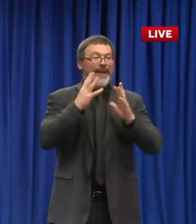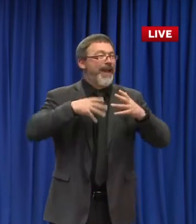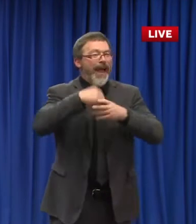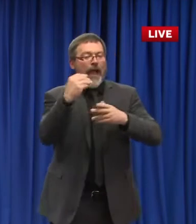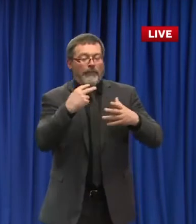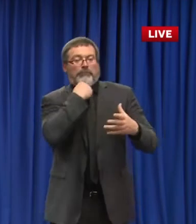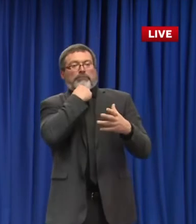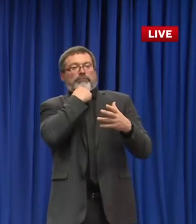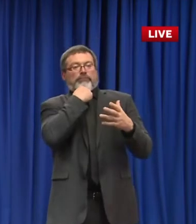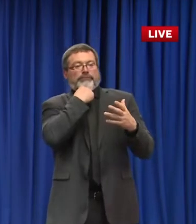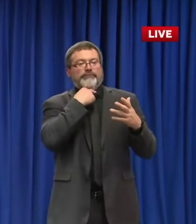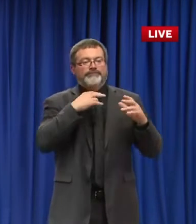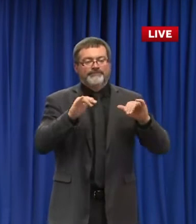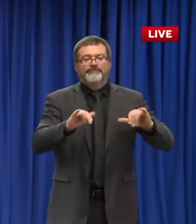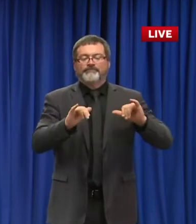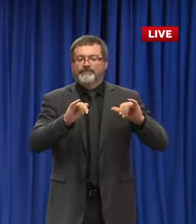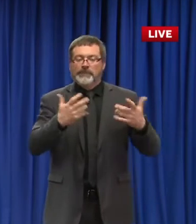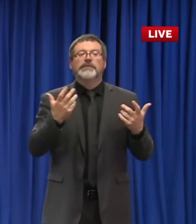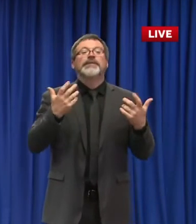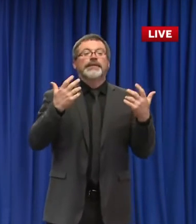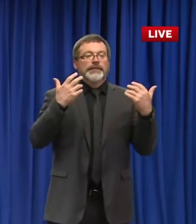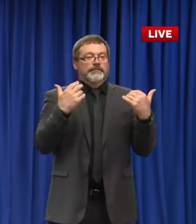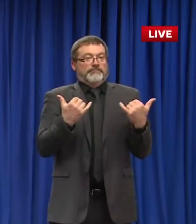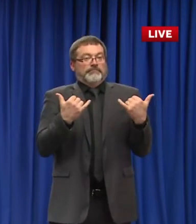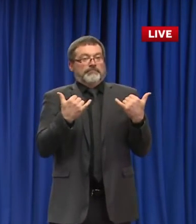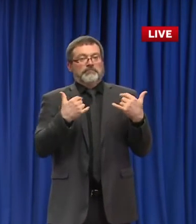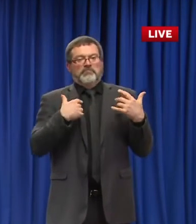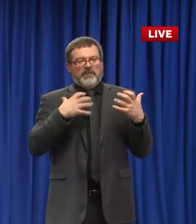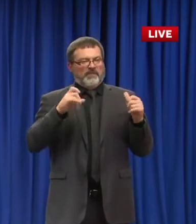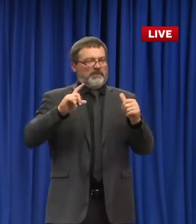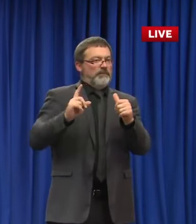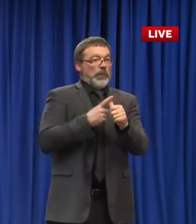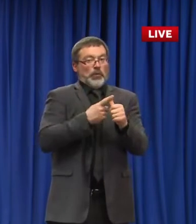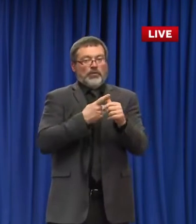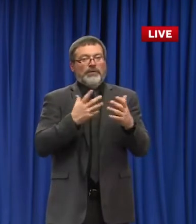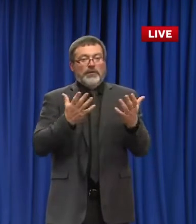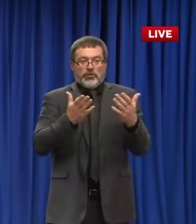OPENING UP AGAIN FOR KIDS. SO TODAY TO OFFER.